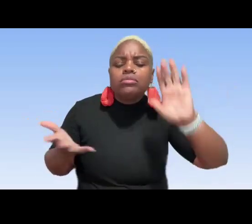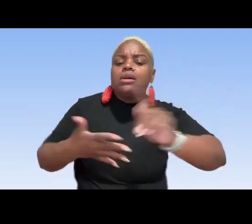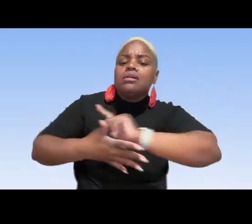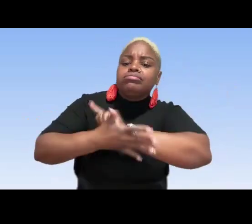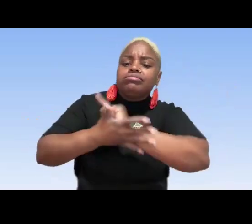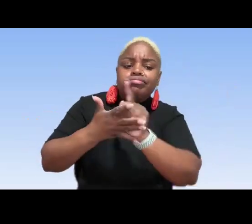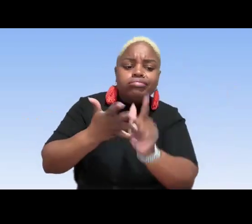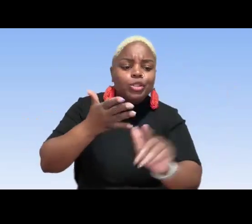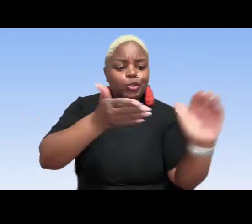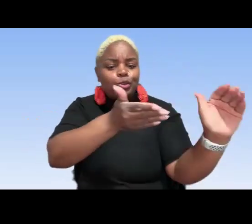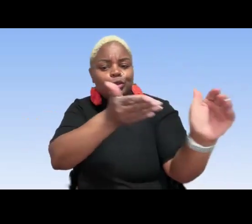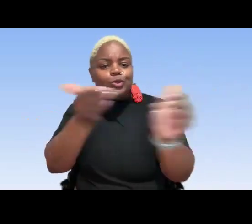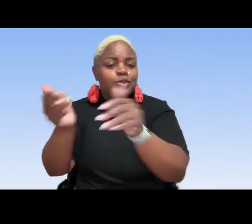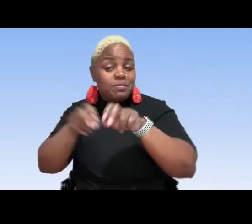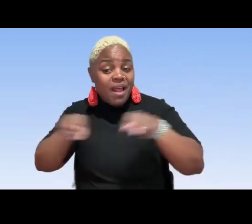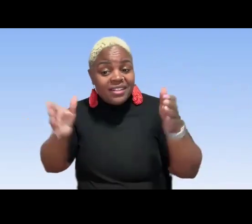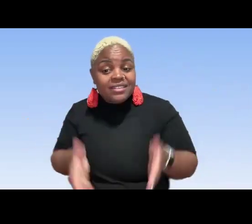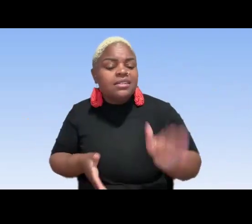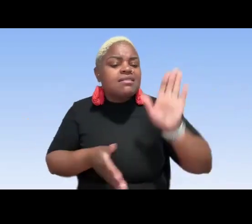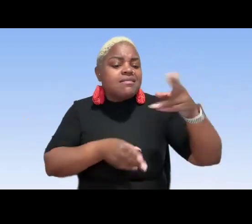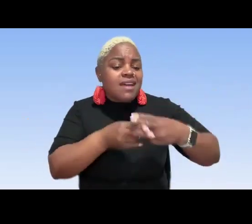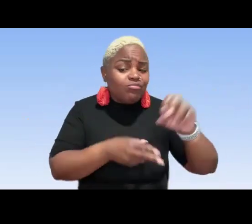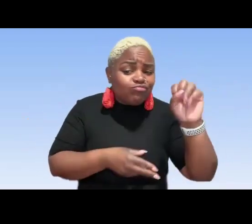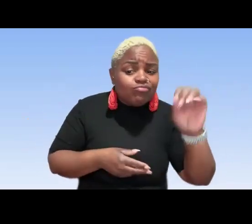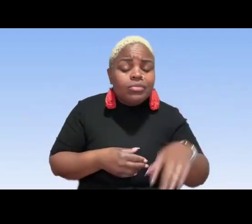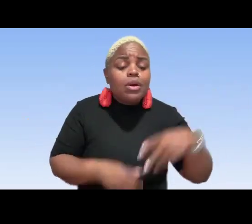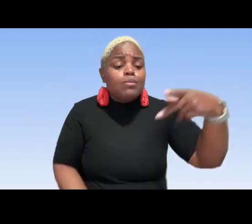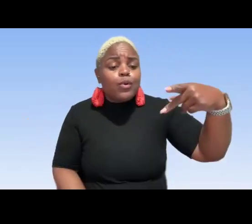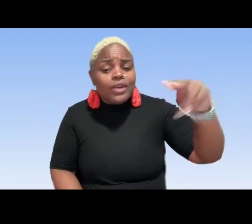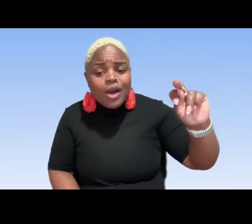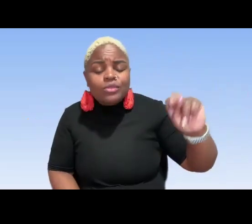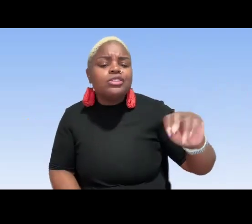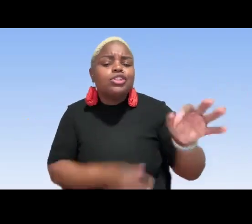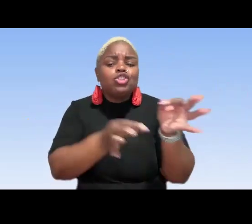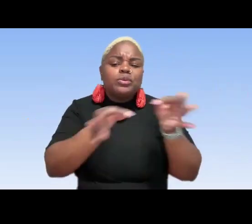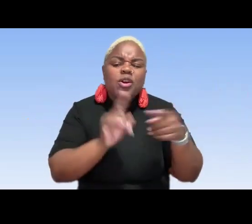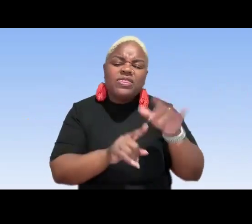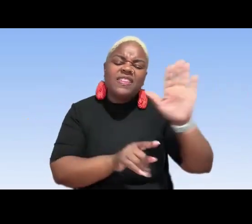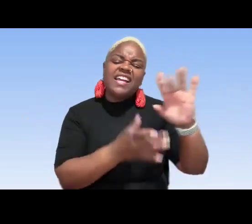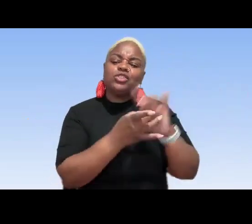They'll share their name, their pronouns, and a little bit about their connection to care and care work.